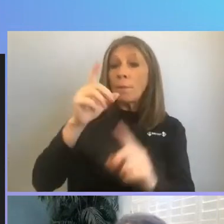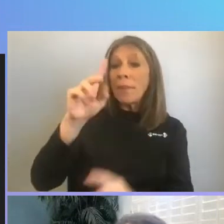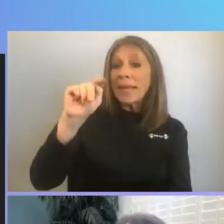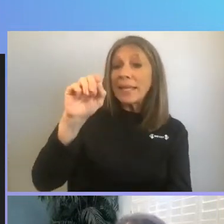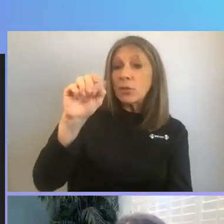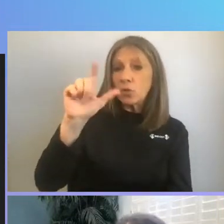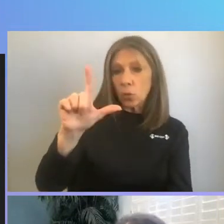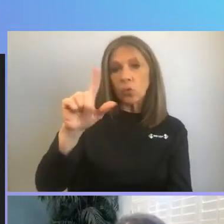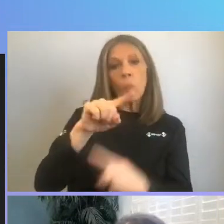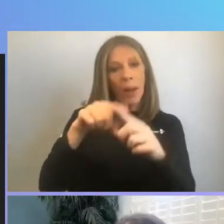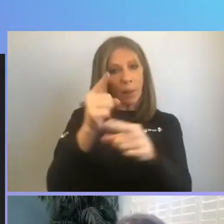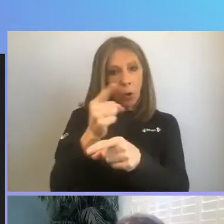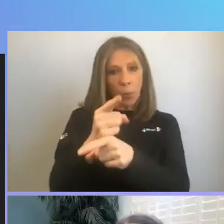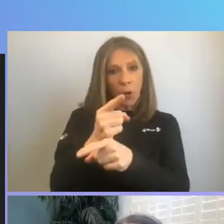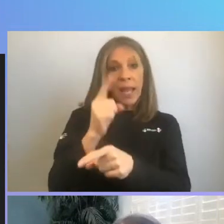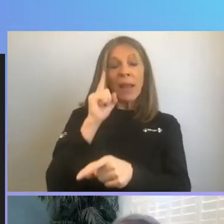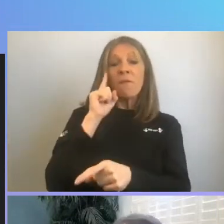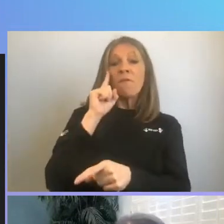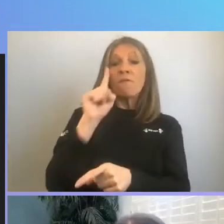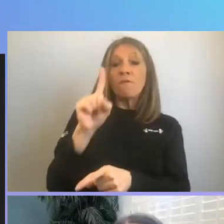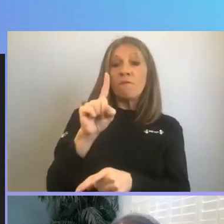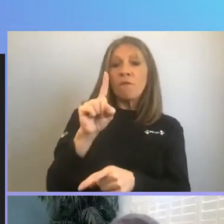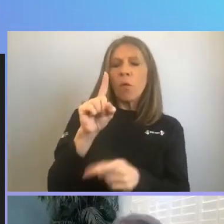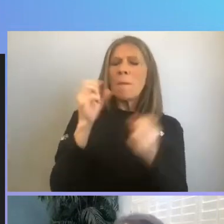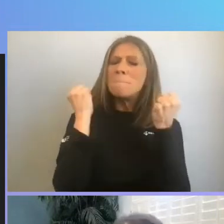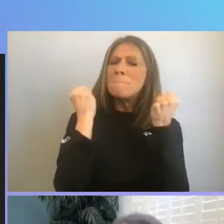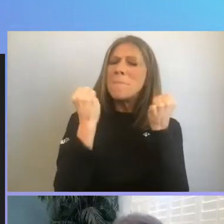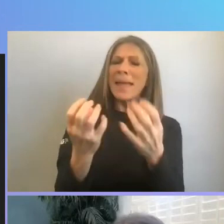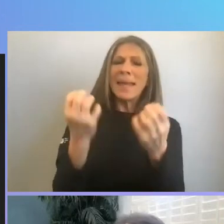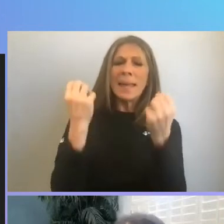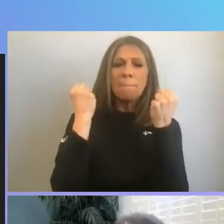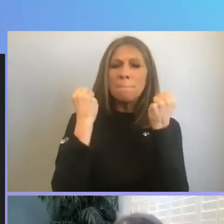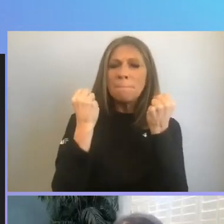appropriate for our hundreds and hundreds and hundreds of clients